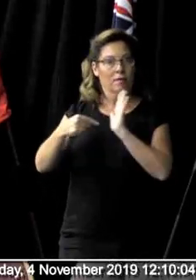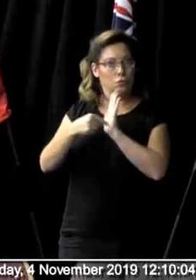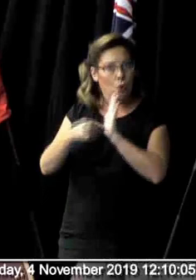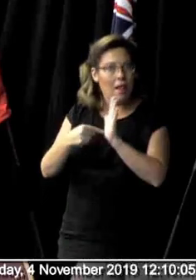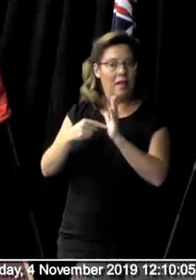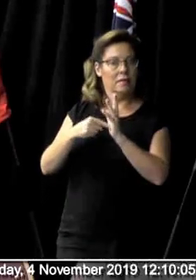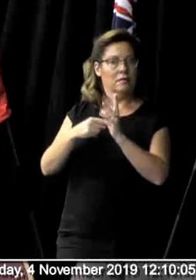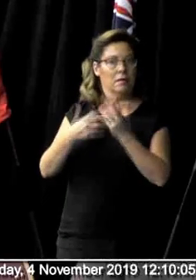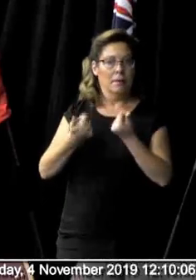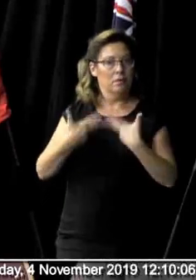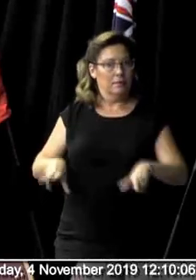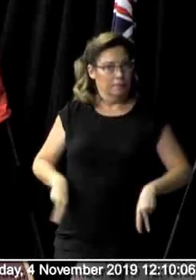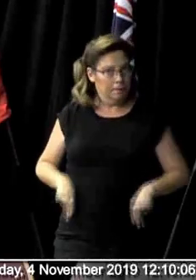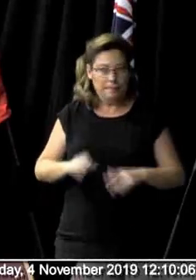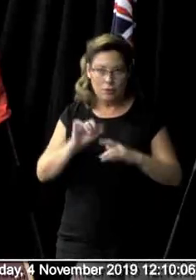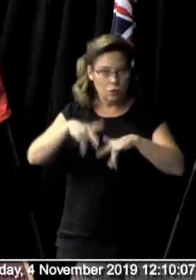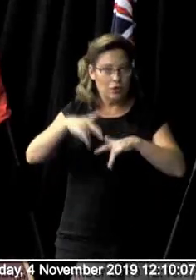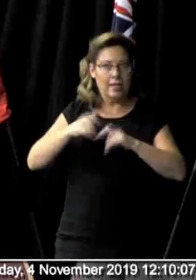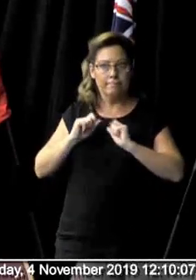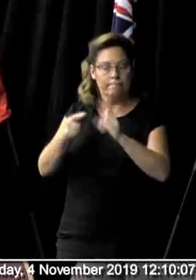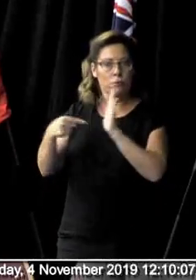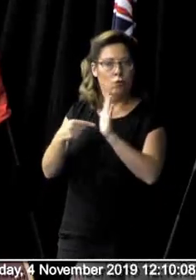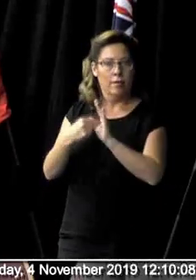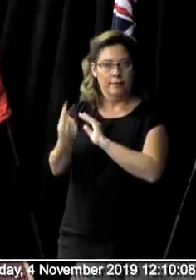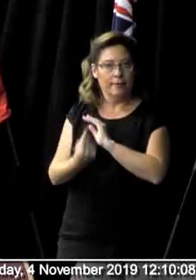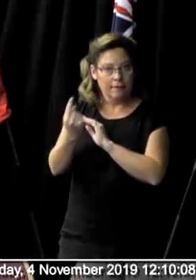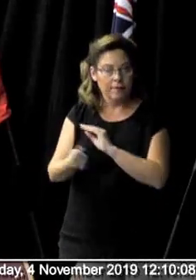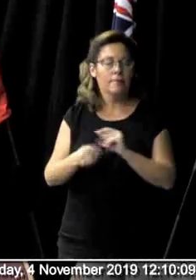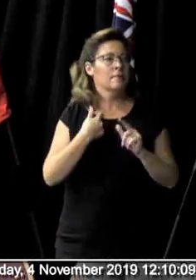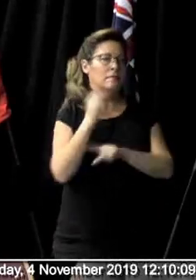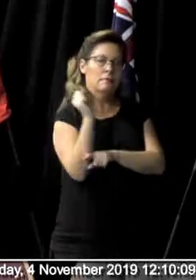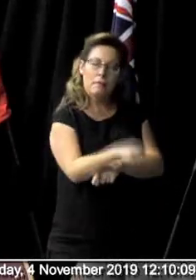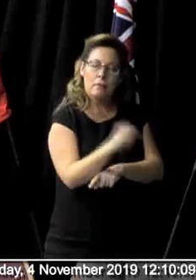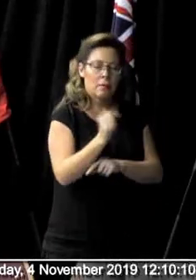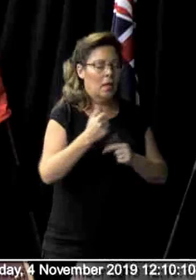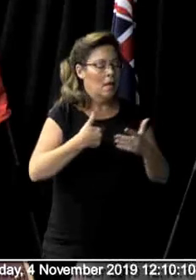or, you know,accessing resources in the classroom. OK.